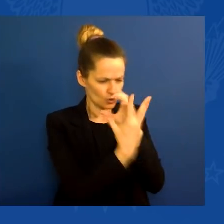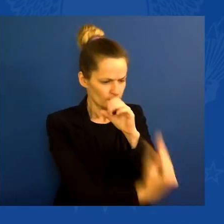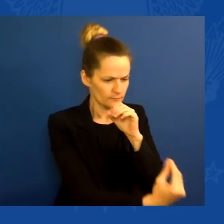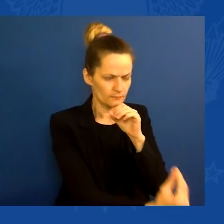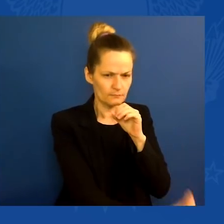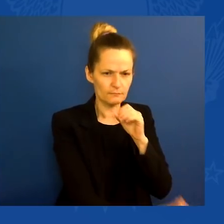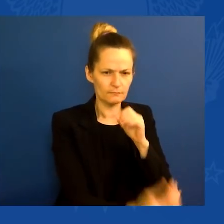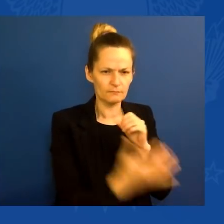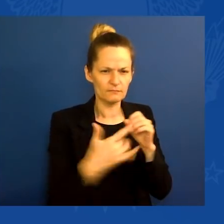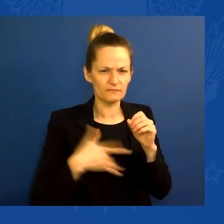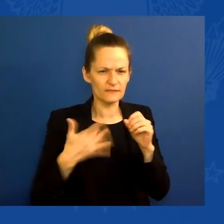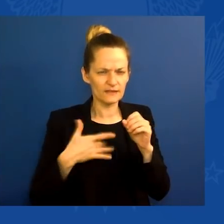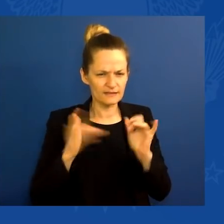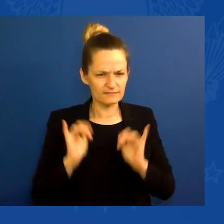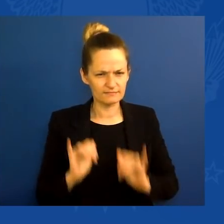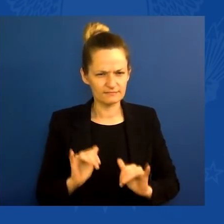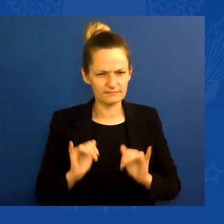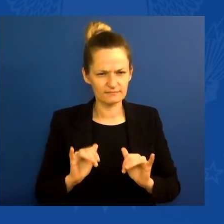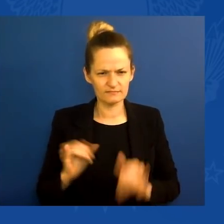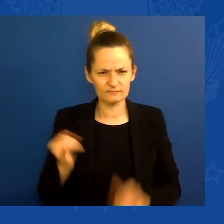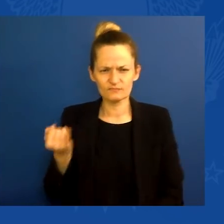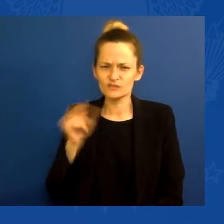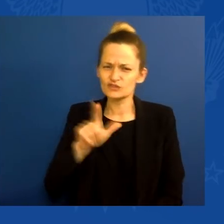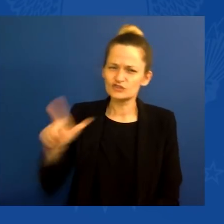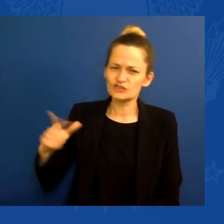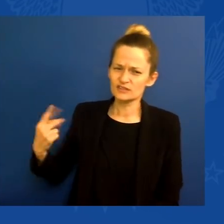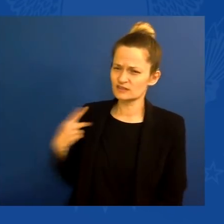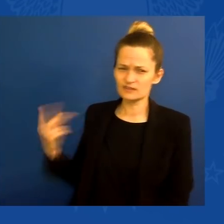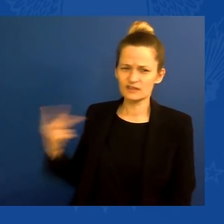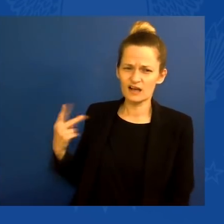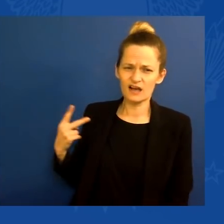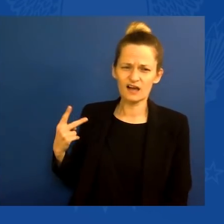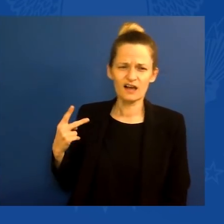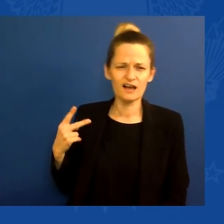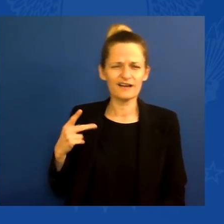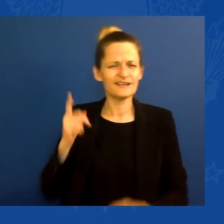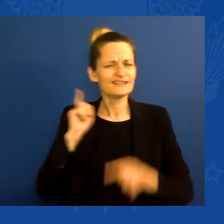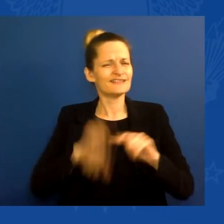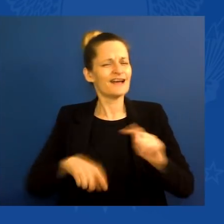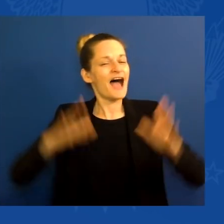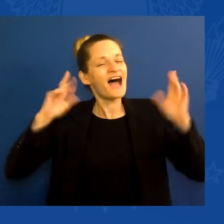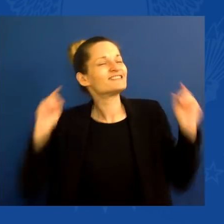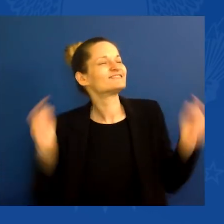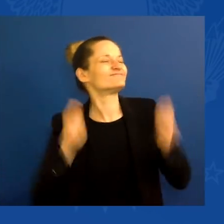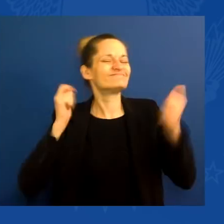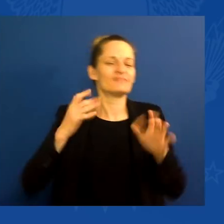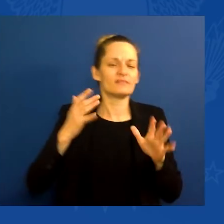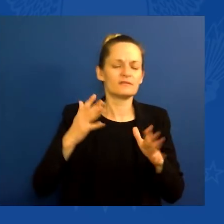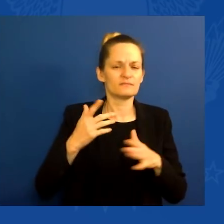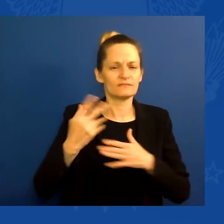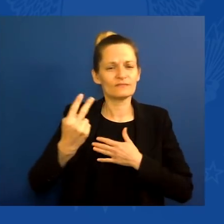no gestures can fill the void in the hearts they have now or that you --